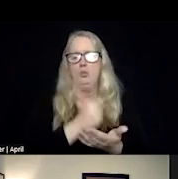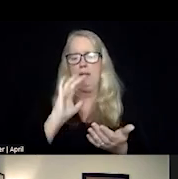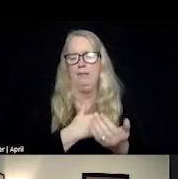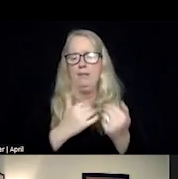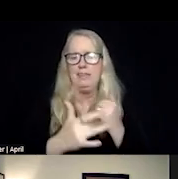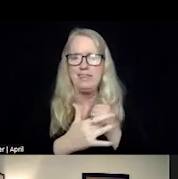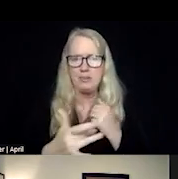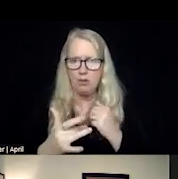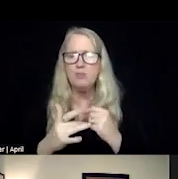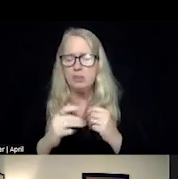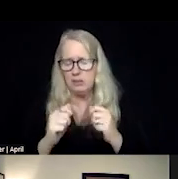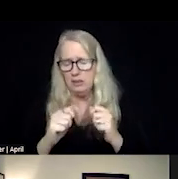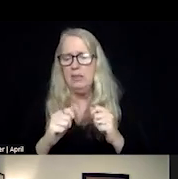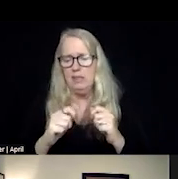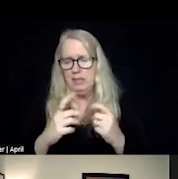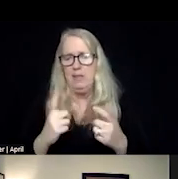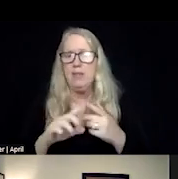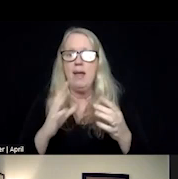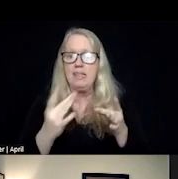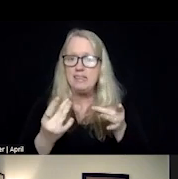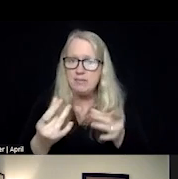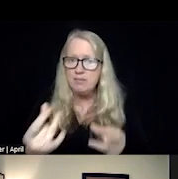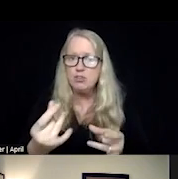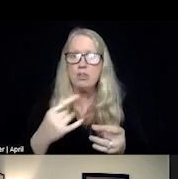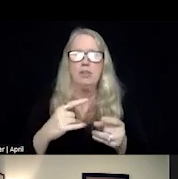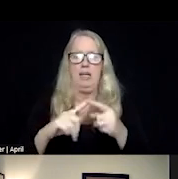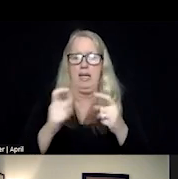WAY THAT IS EFFICIENT AND THAT WE ARE MAXIMIZING THE USE OF OUR